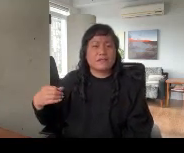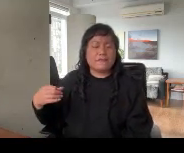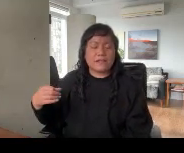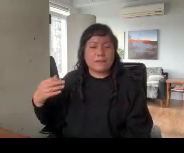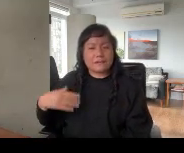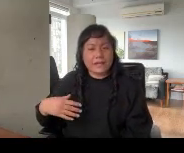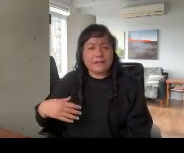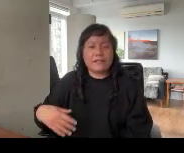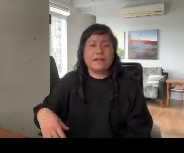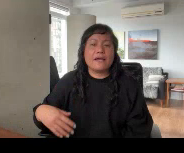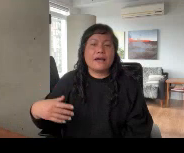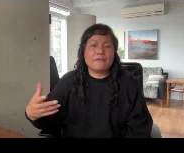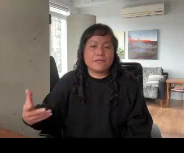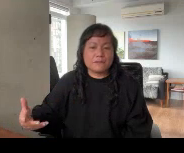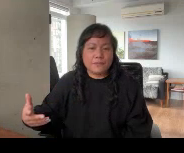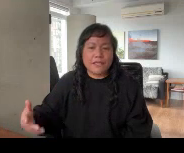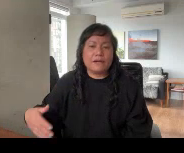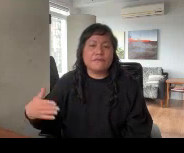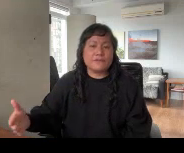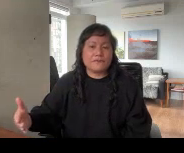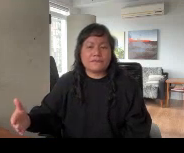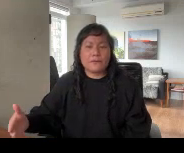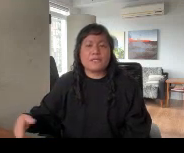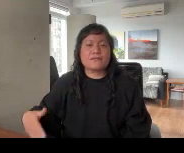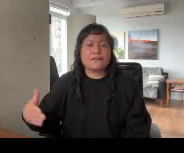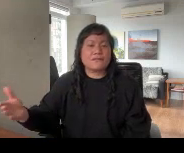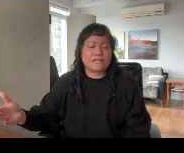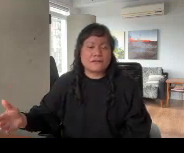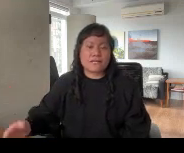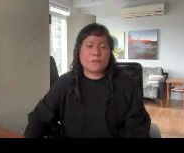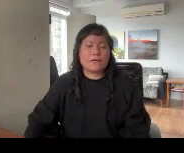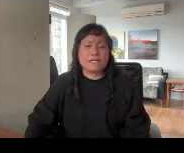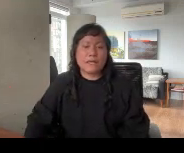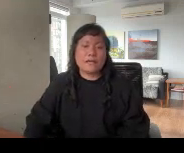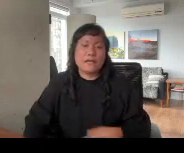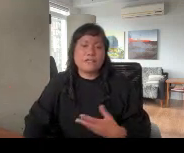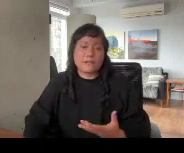I've been developing lately have been a bit of a different focus than the skills I worked at